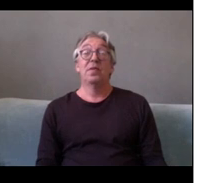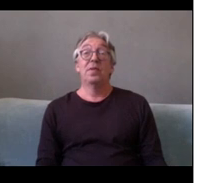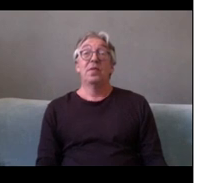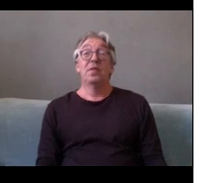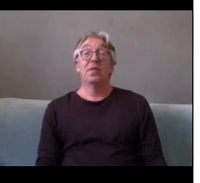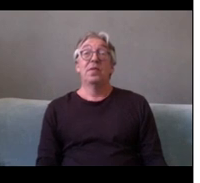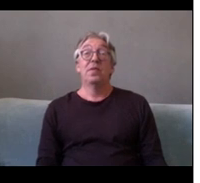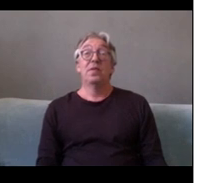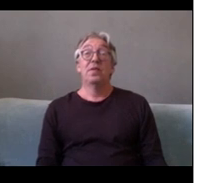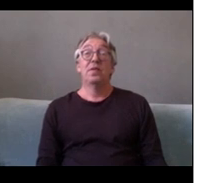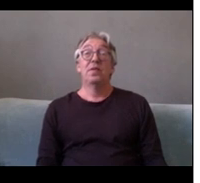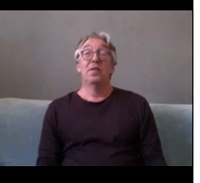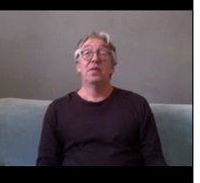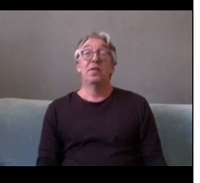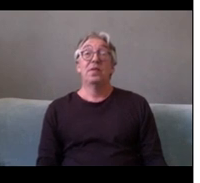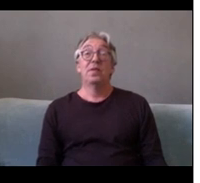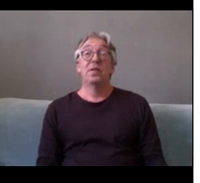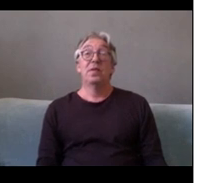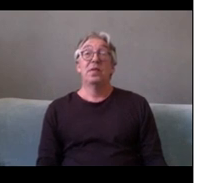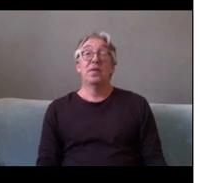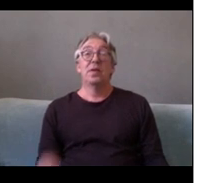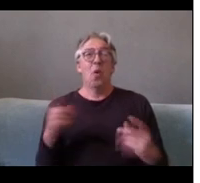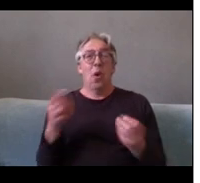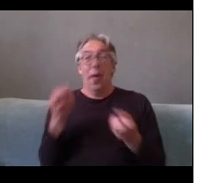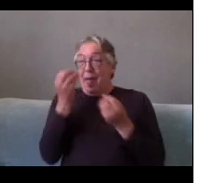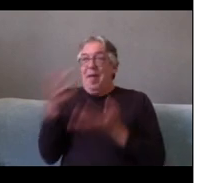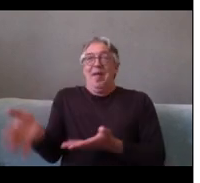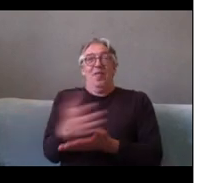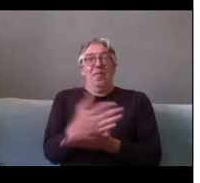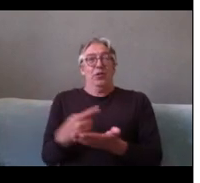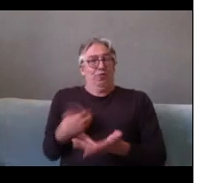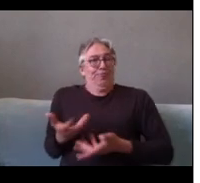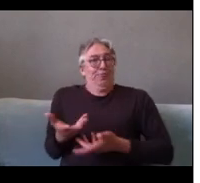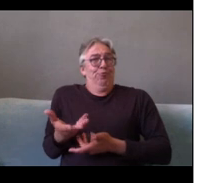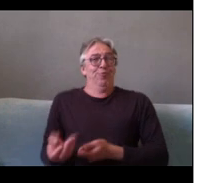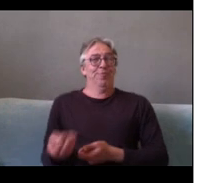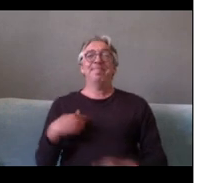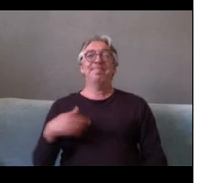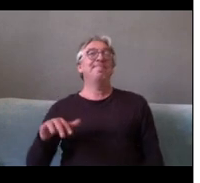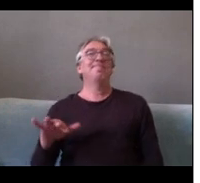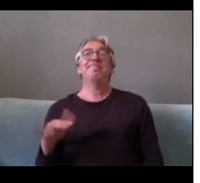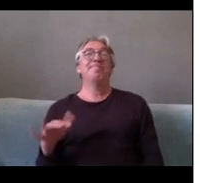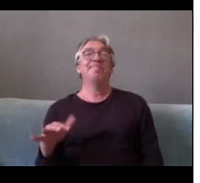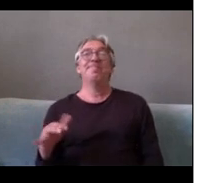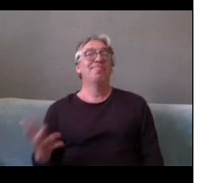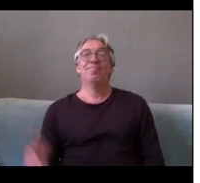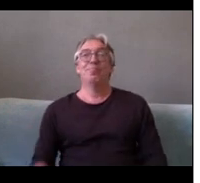This wasn't covered by statistics on disability of the Washington Group.